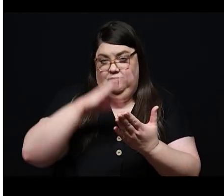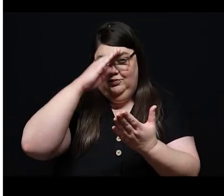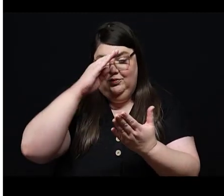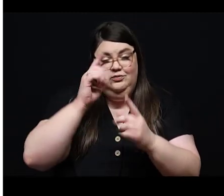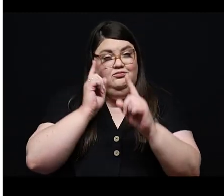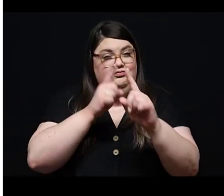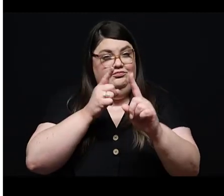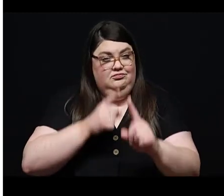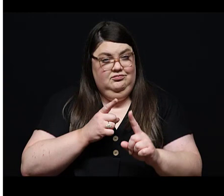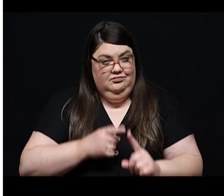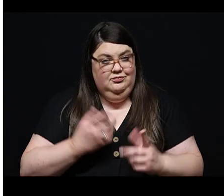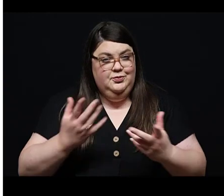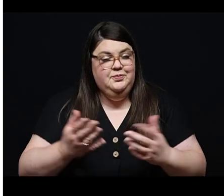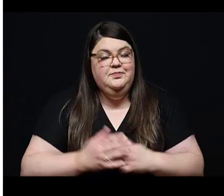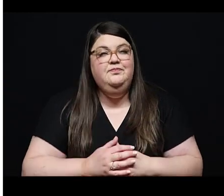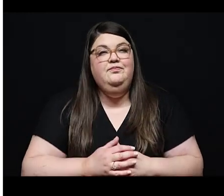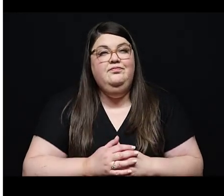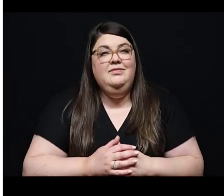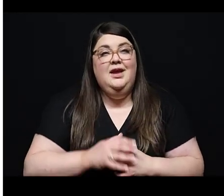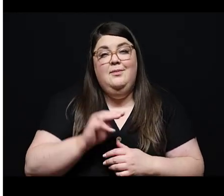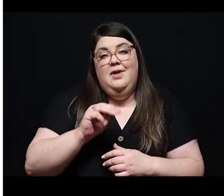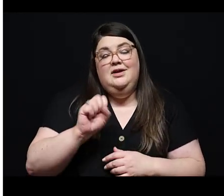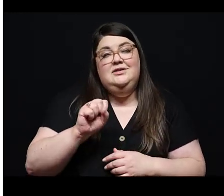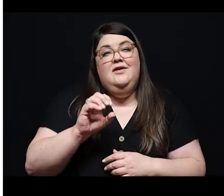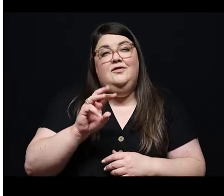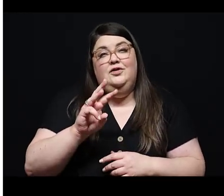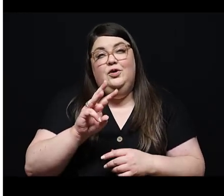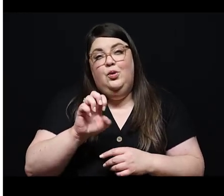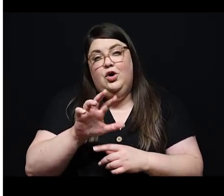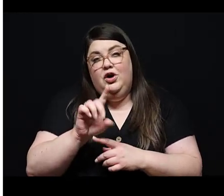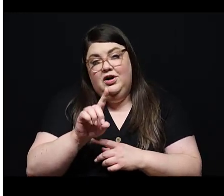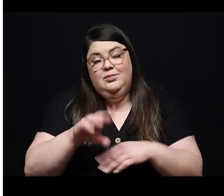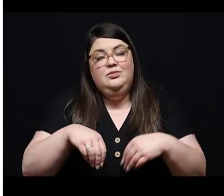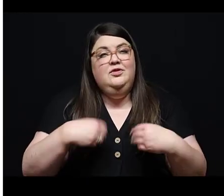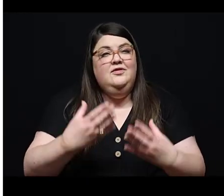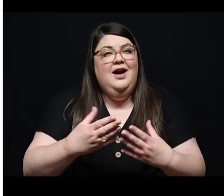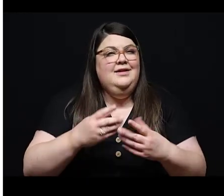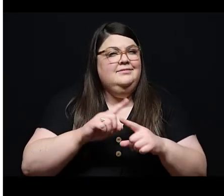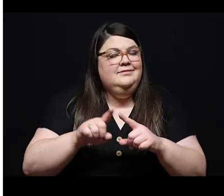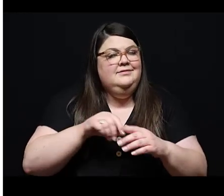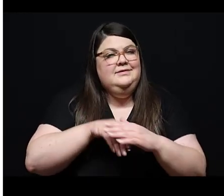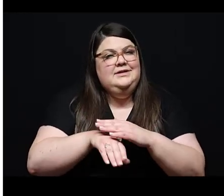Microsoft Word provides accessibility features to assist in building accessible documents.